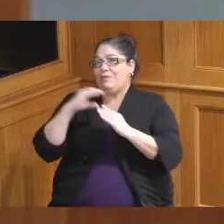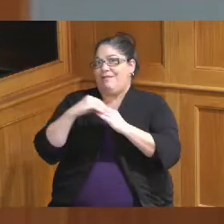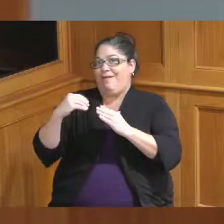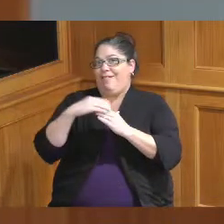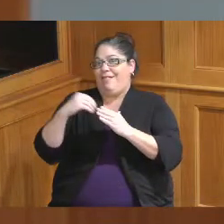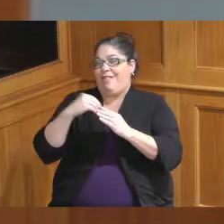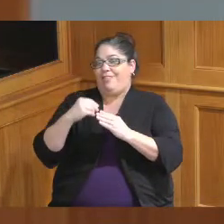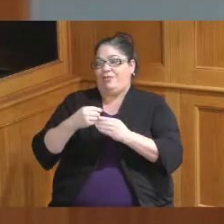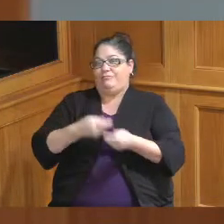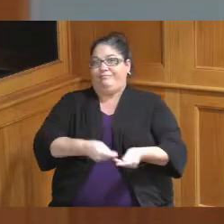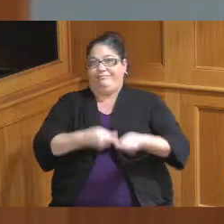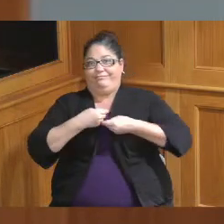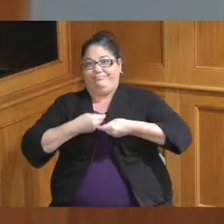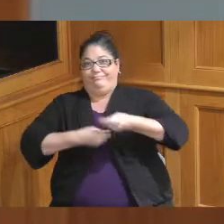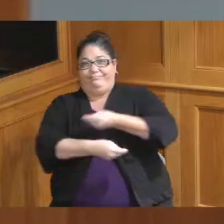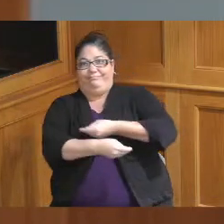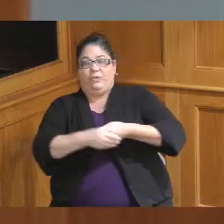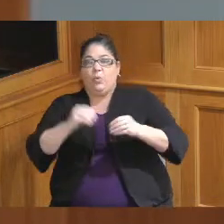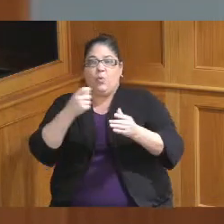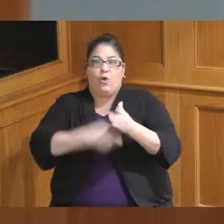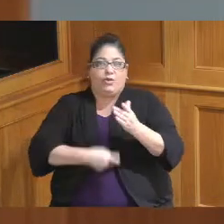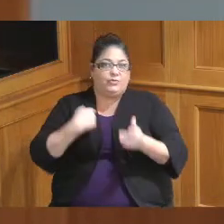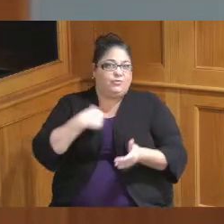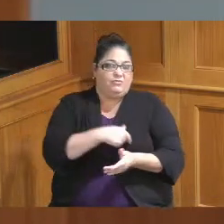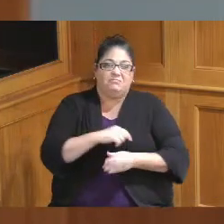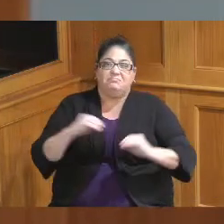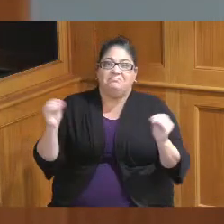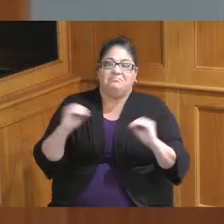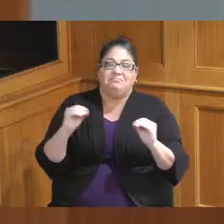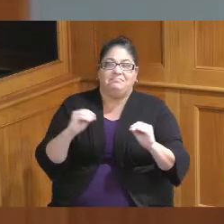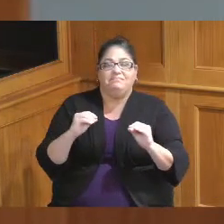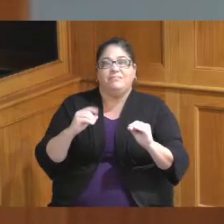transferred no cost to the county in fact it'll be the maintenance responsibility of Harrison